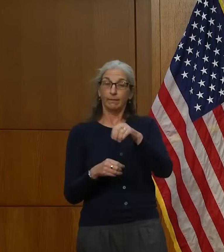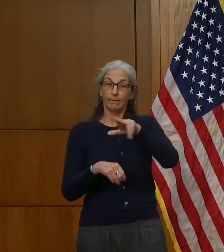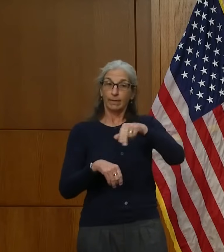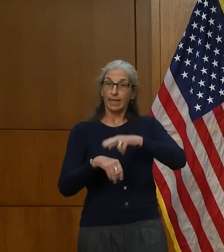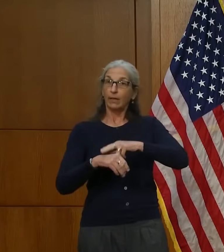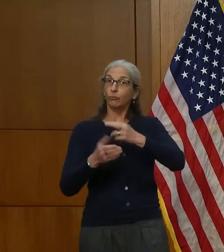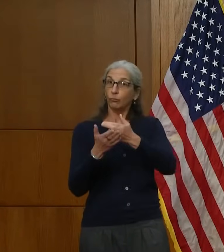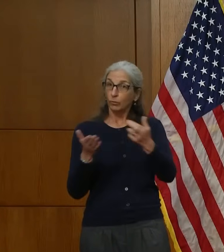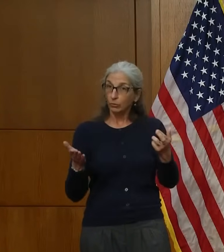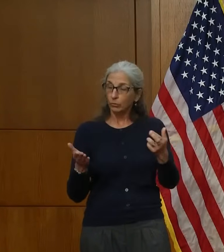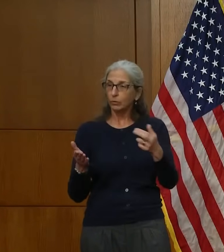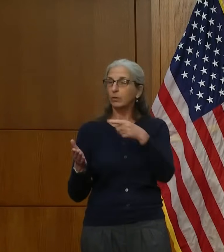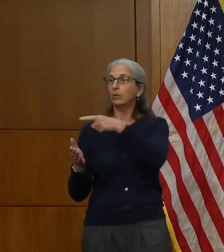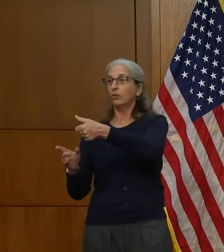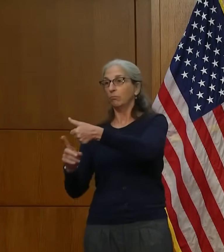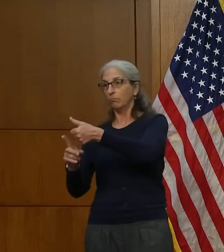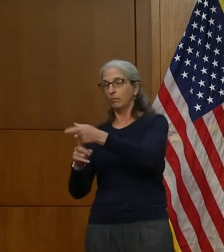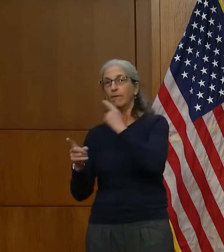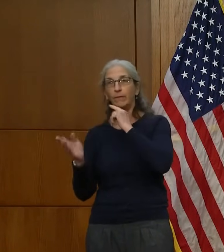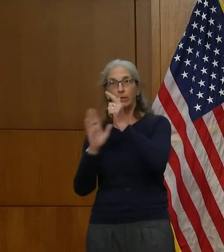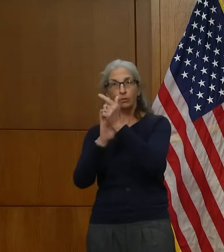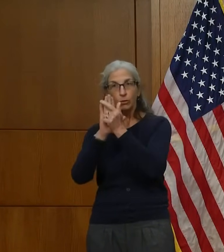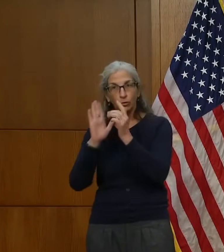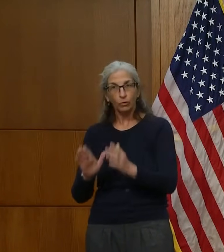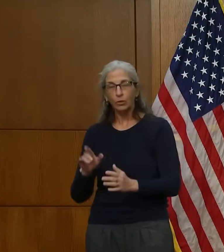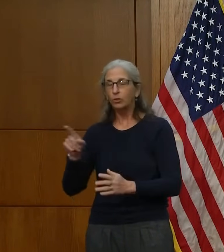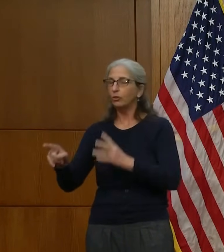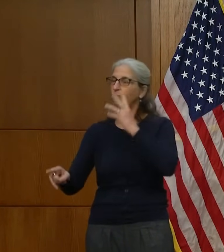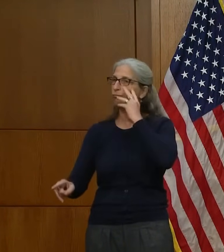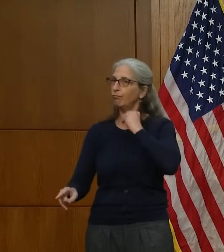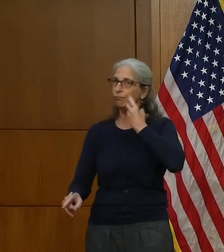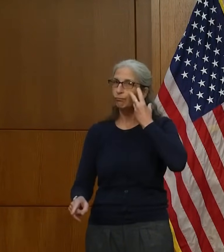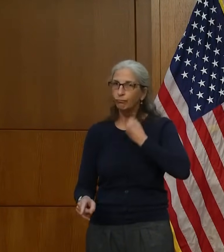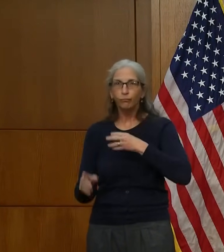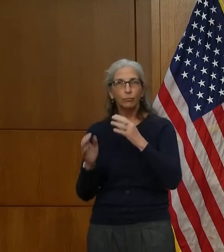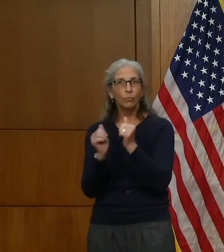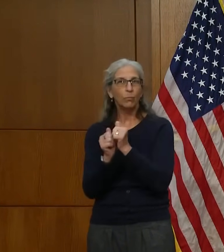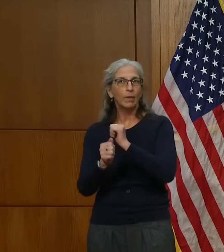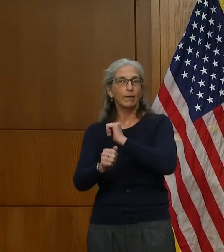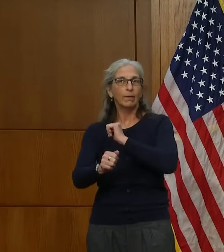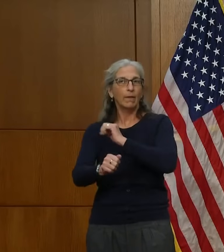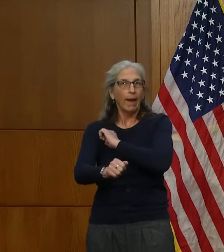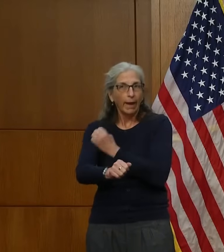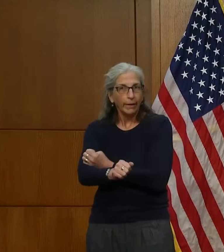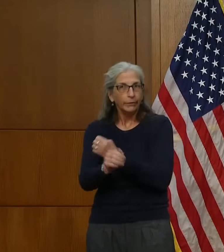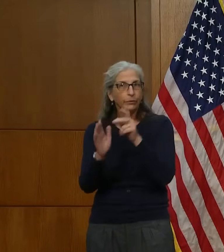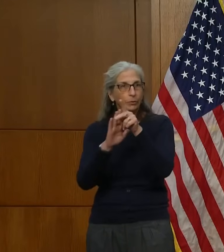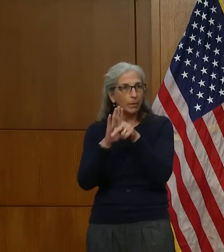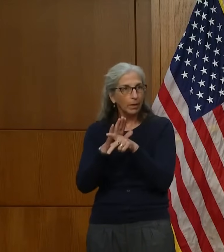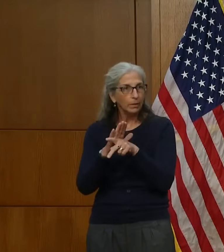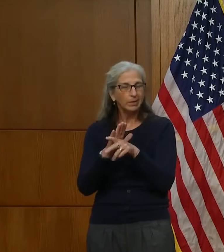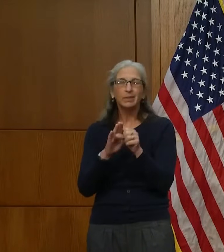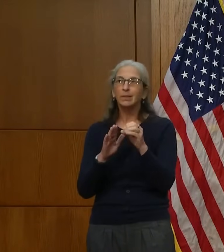OF OUR COMMERCE DEPARTMENT, AND PRIOR TO THAT NATURAL RESOURCE IS SHE'S ALSO AN ATTORNEY. SHE